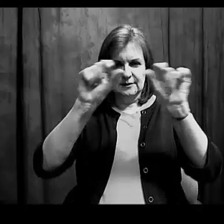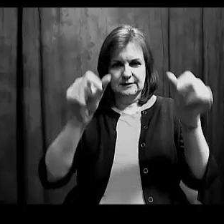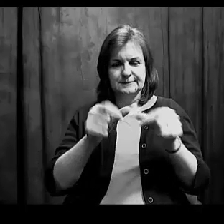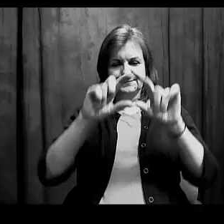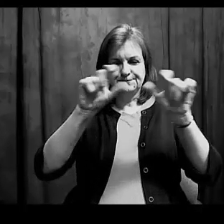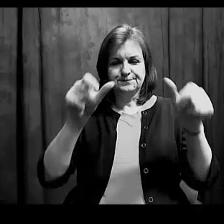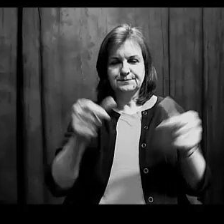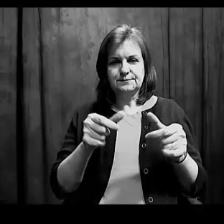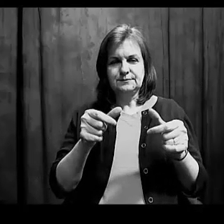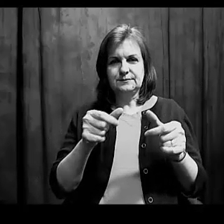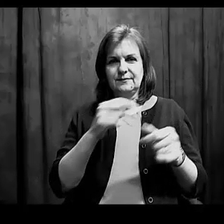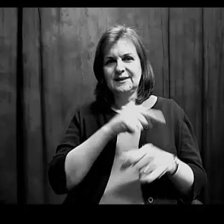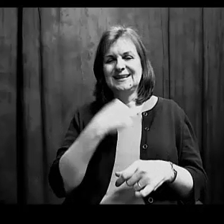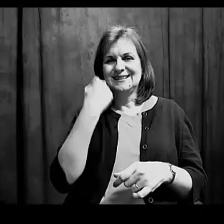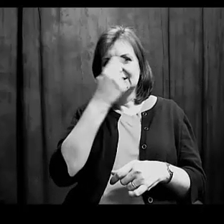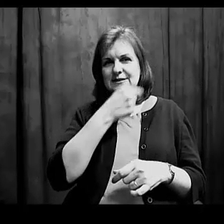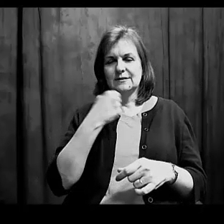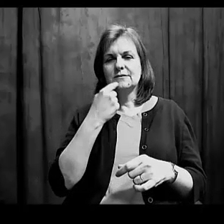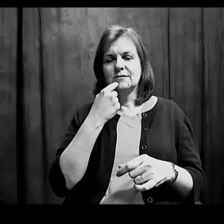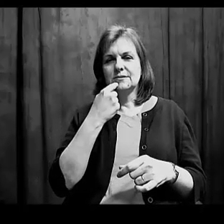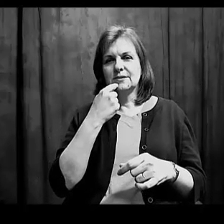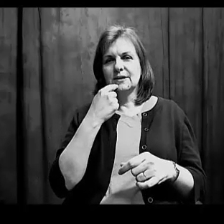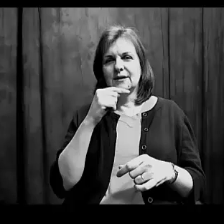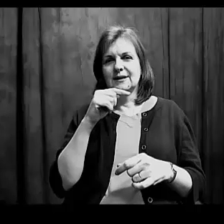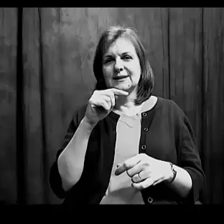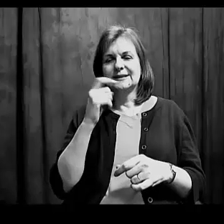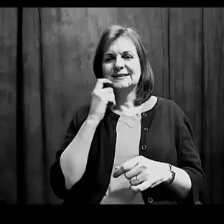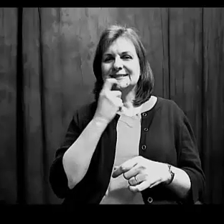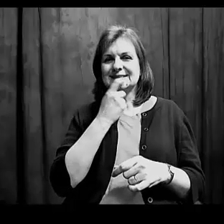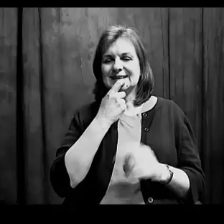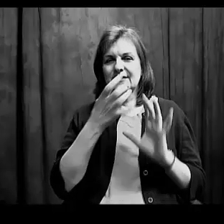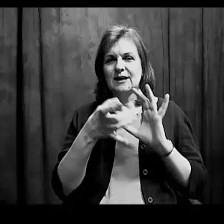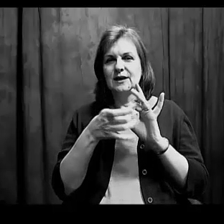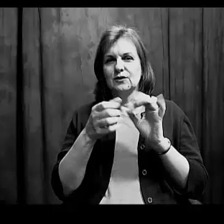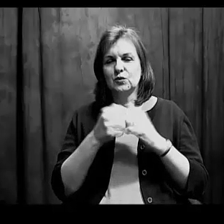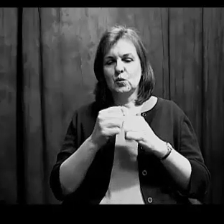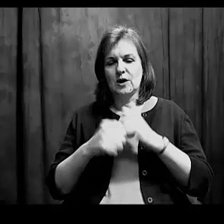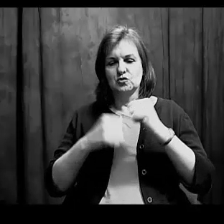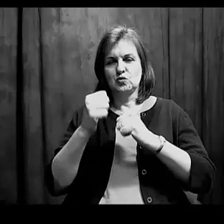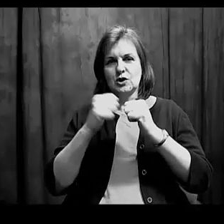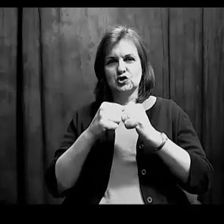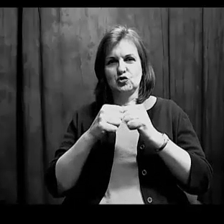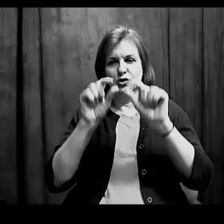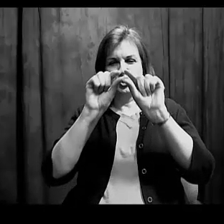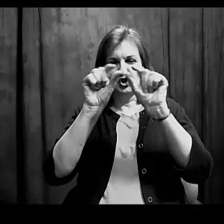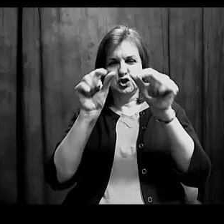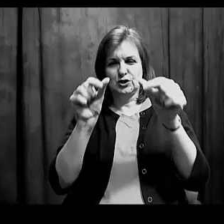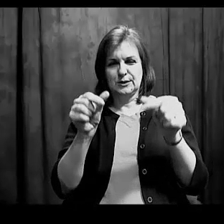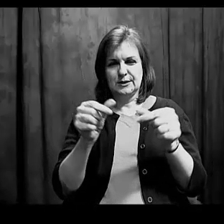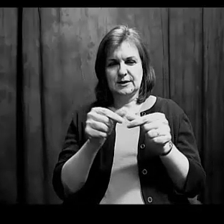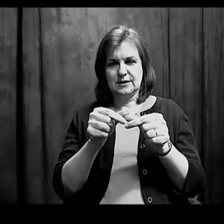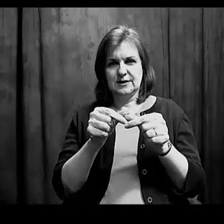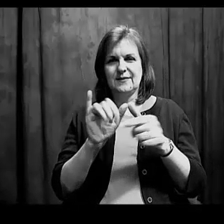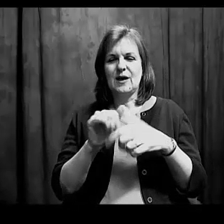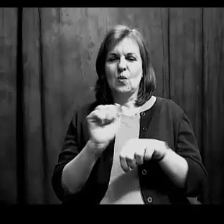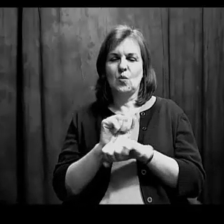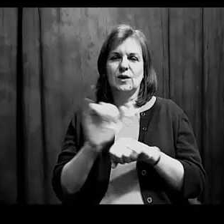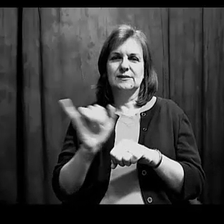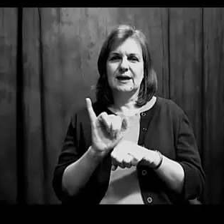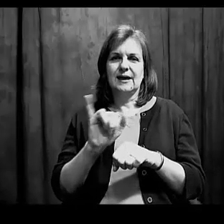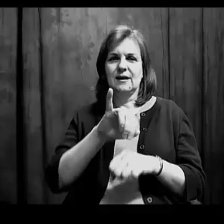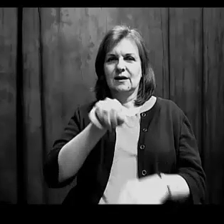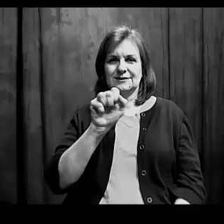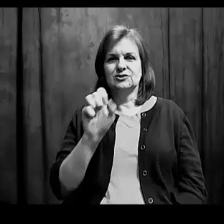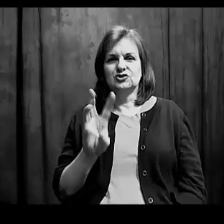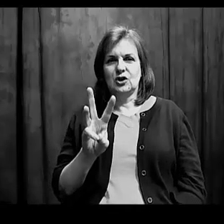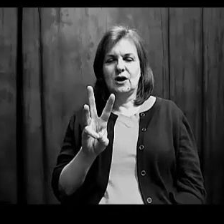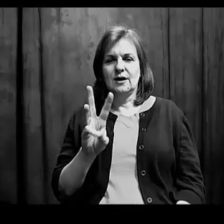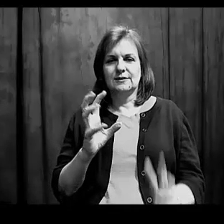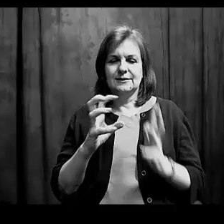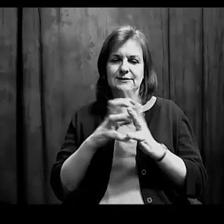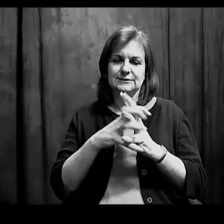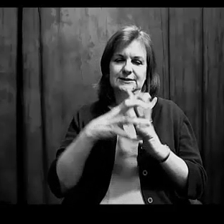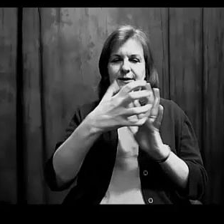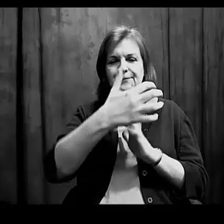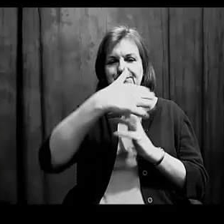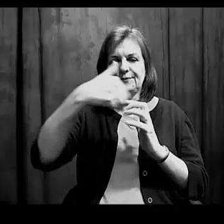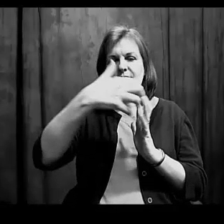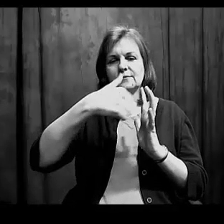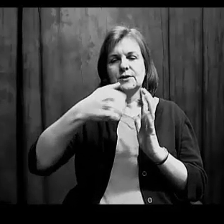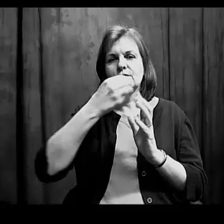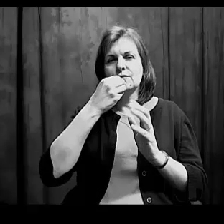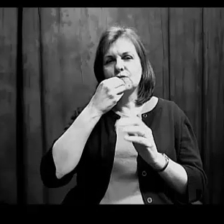so jaws from as the standpoint that they have teeth attached to structural features that would act like a jaw in order to get food into